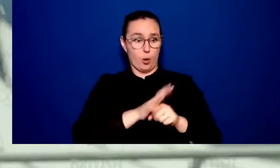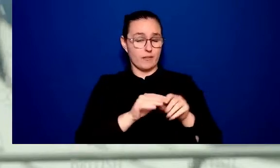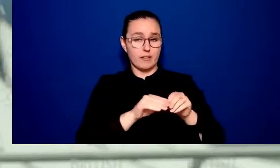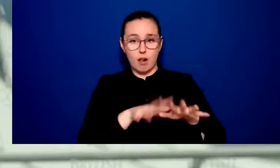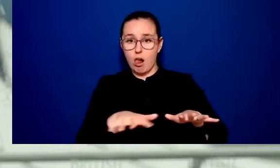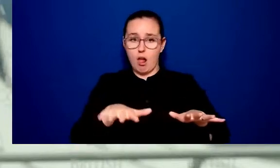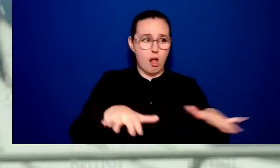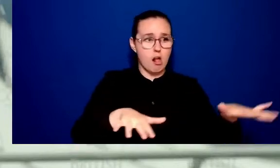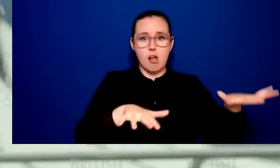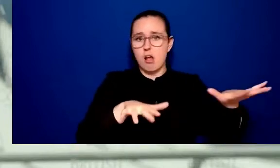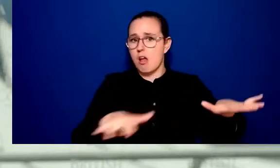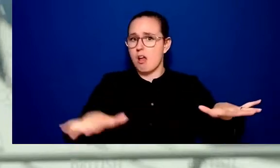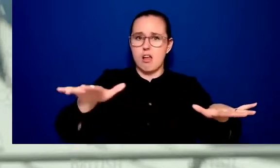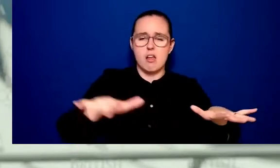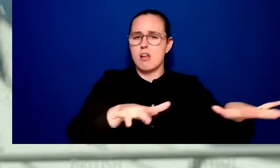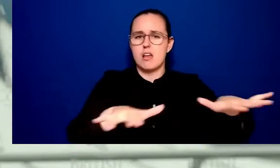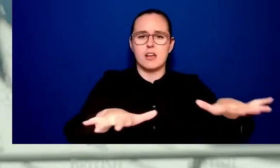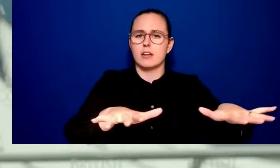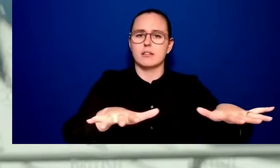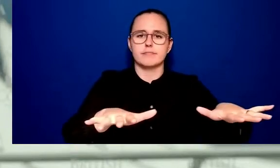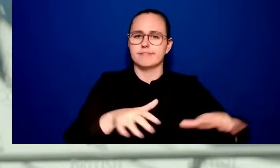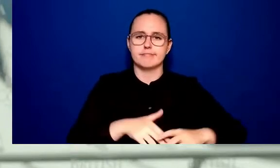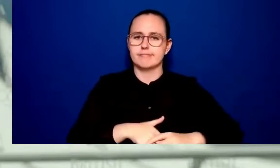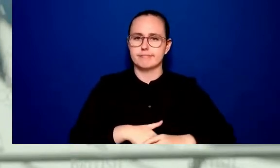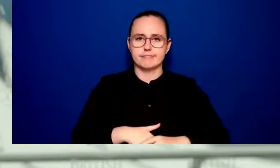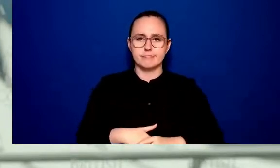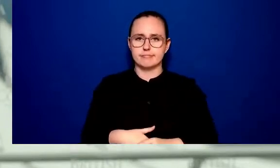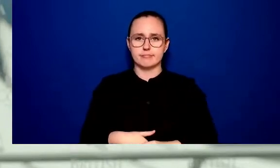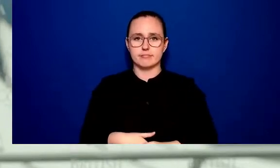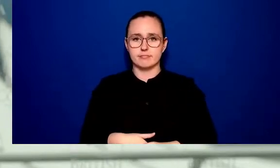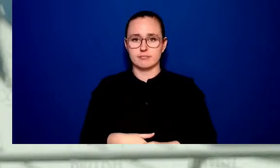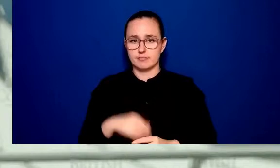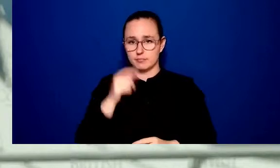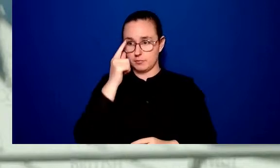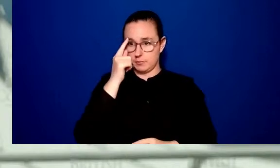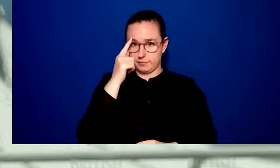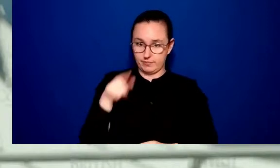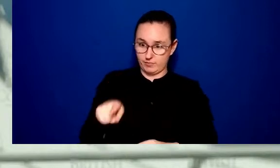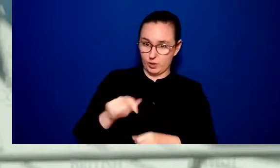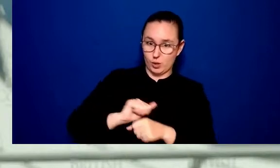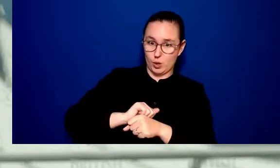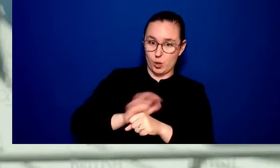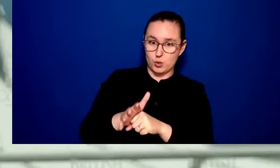are protecting ourselves and each other. By being vaccinated,